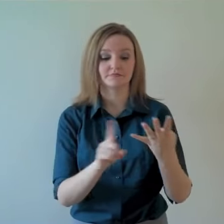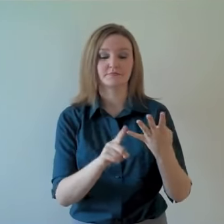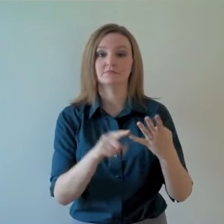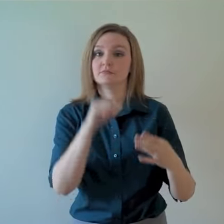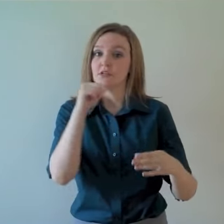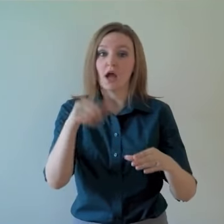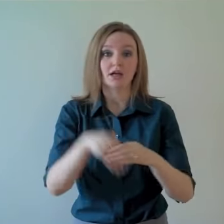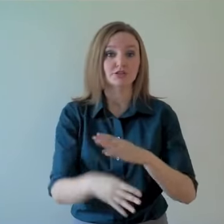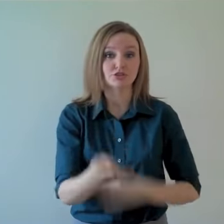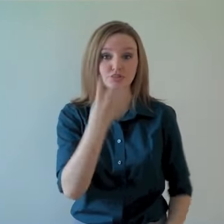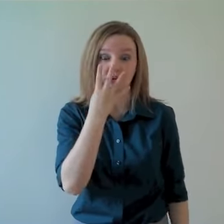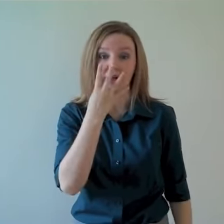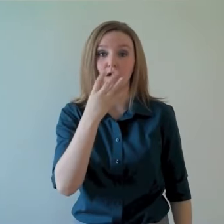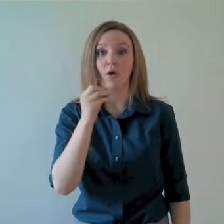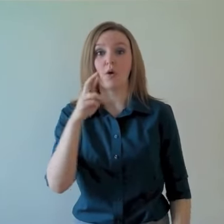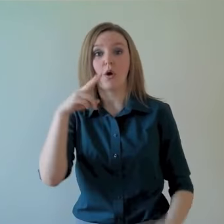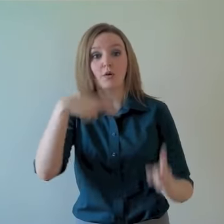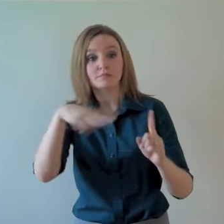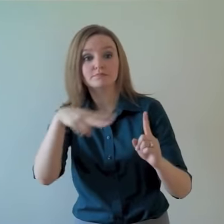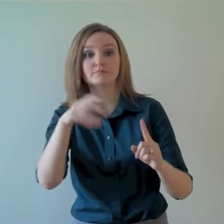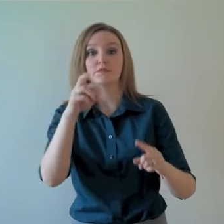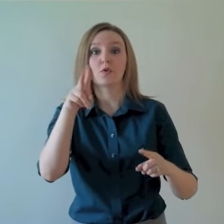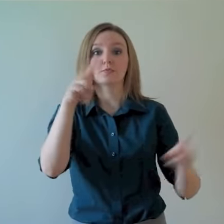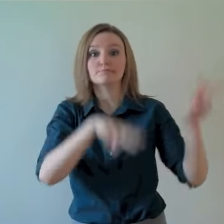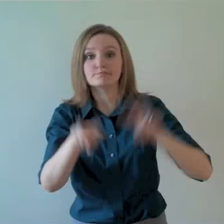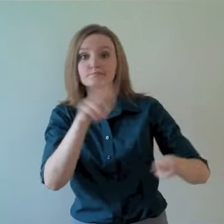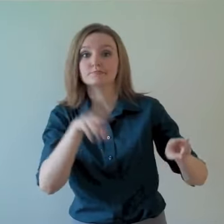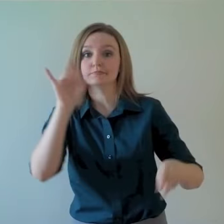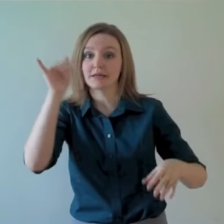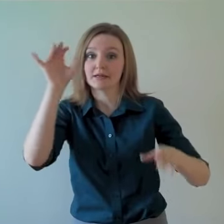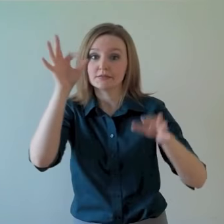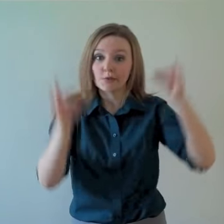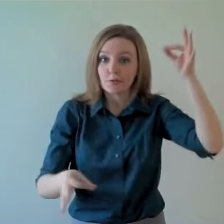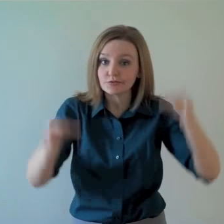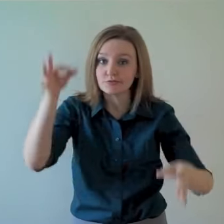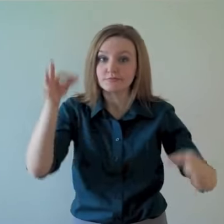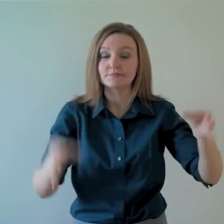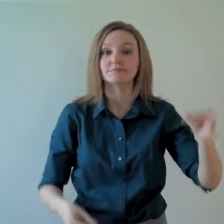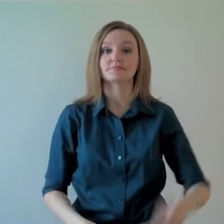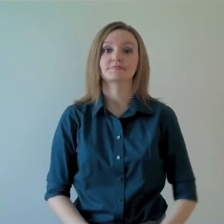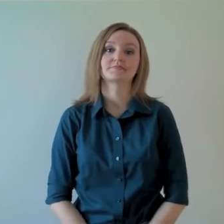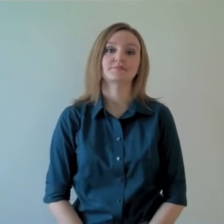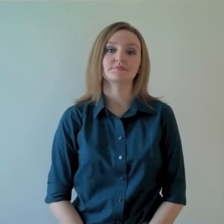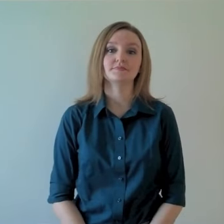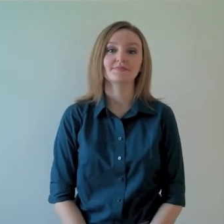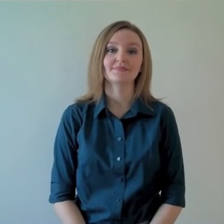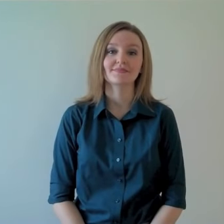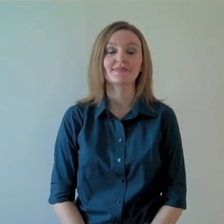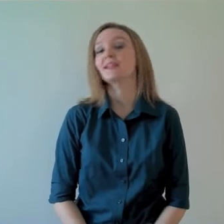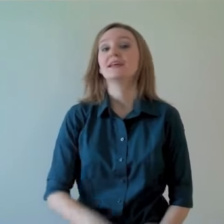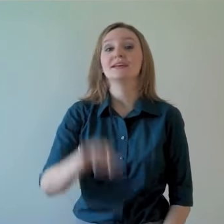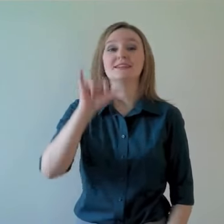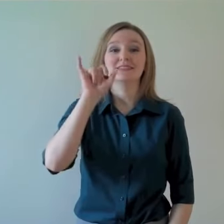convicted of a felony - or - if you have, you've completed any term of parole or probation,